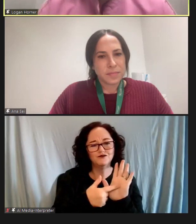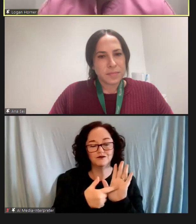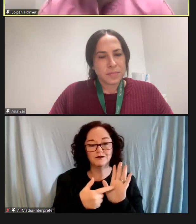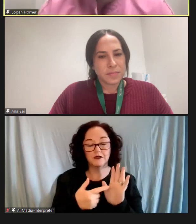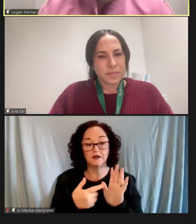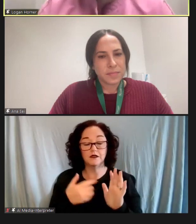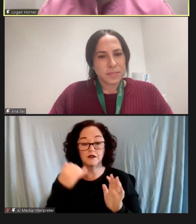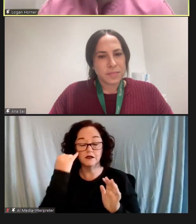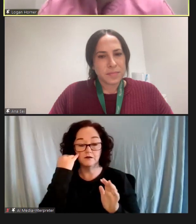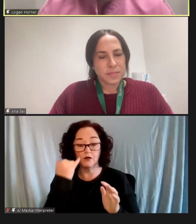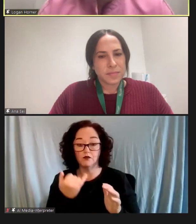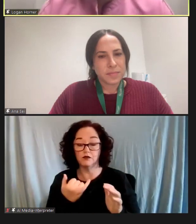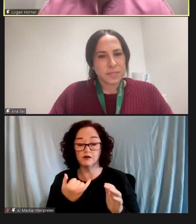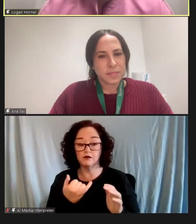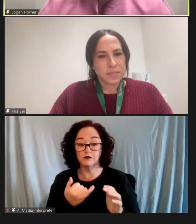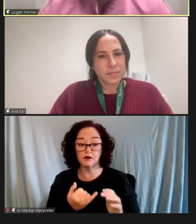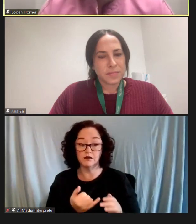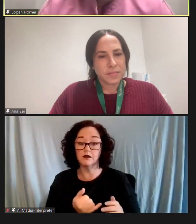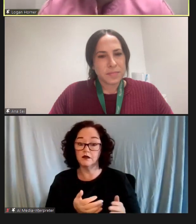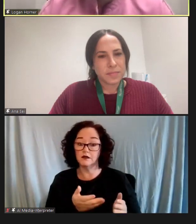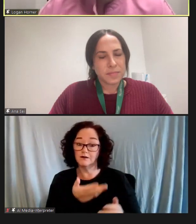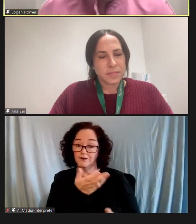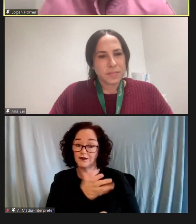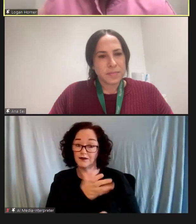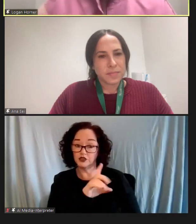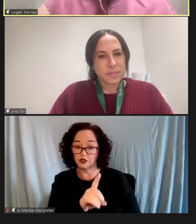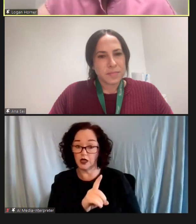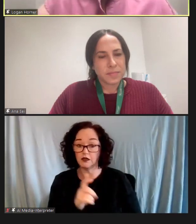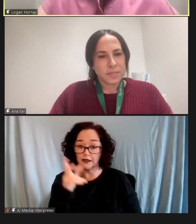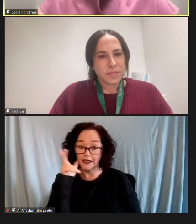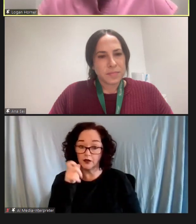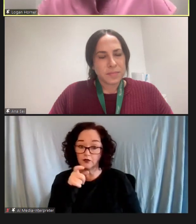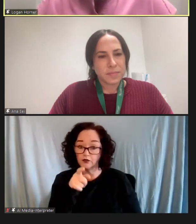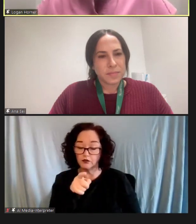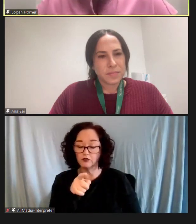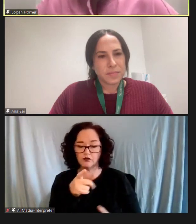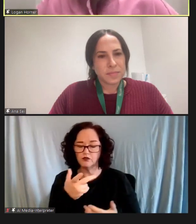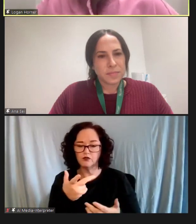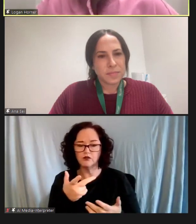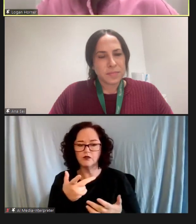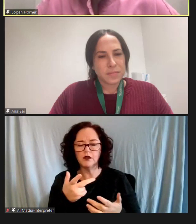hearing you what does that mean for